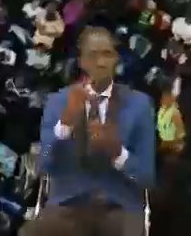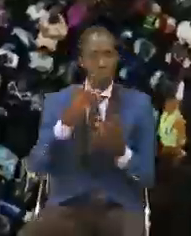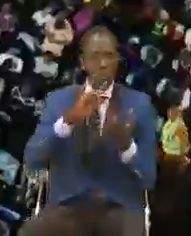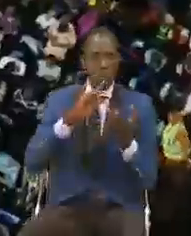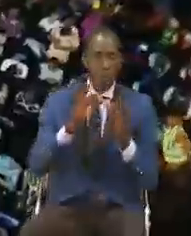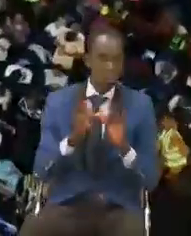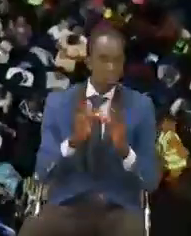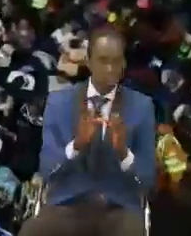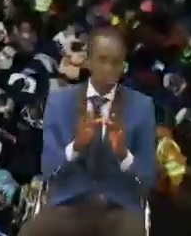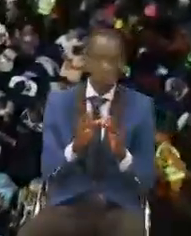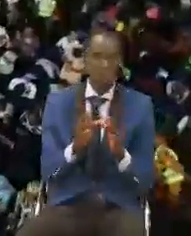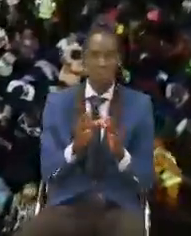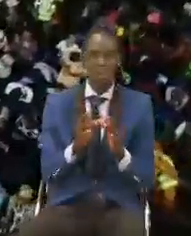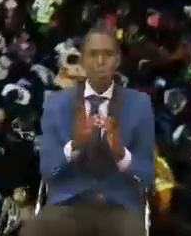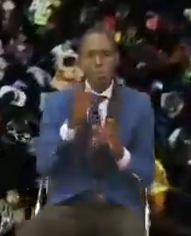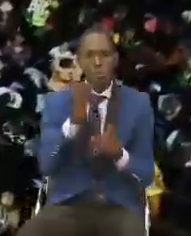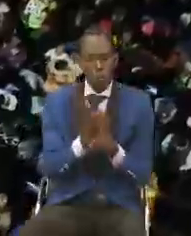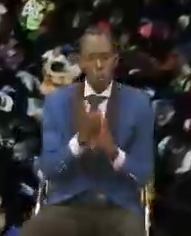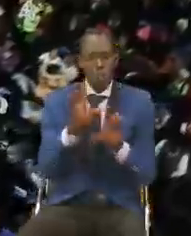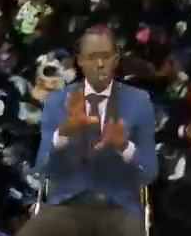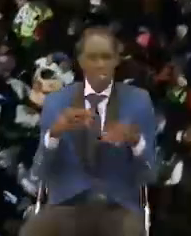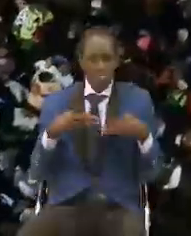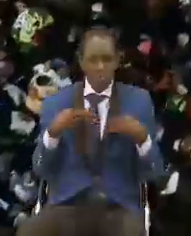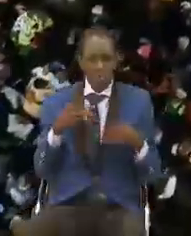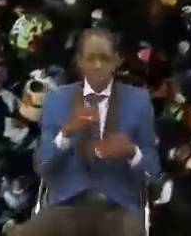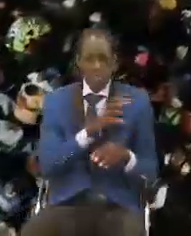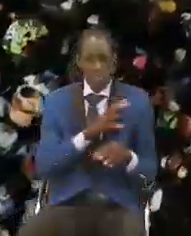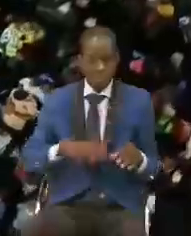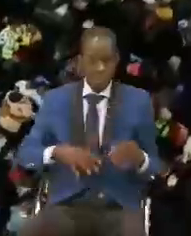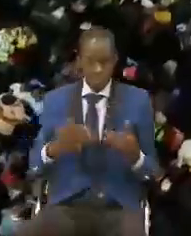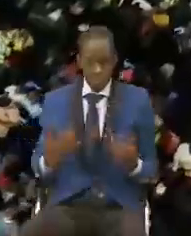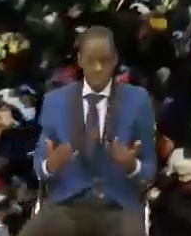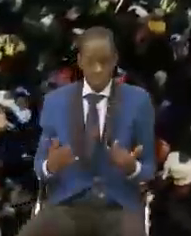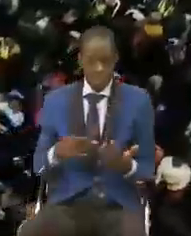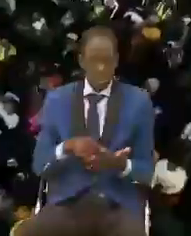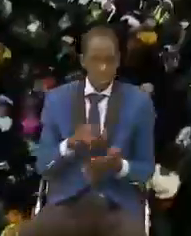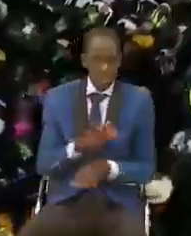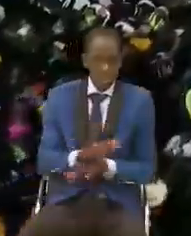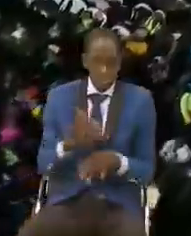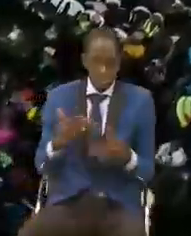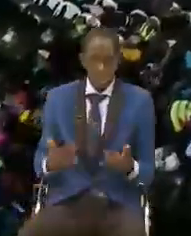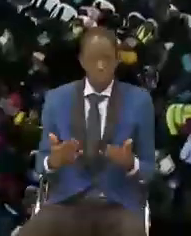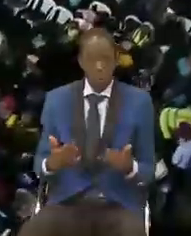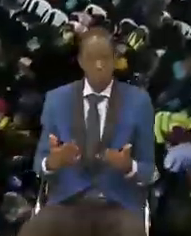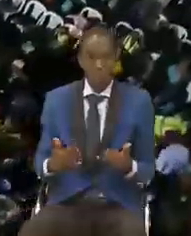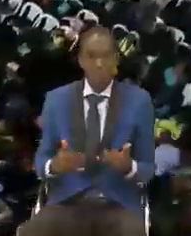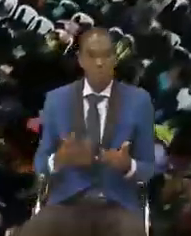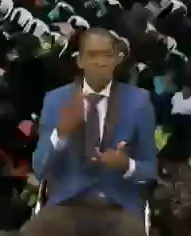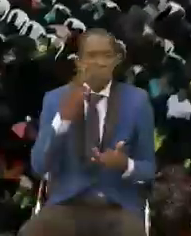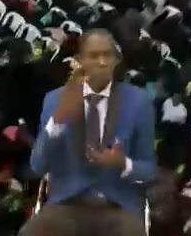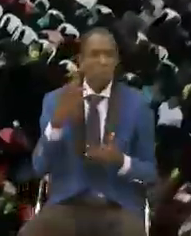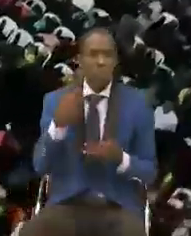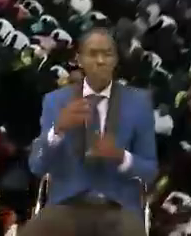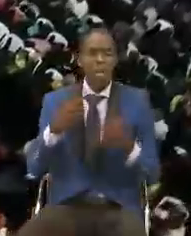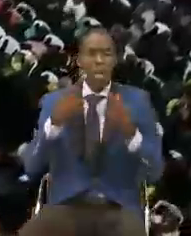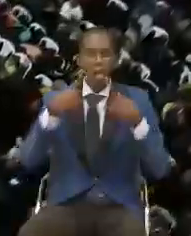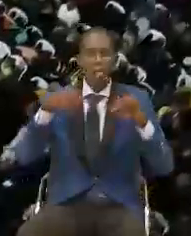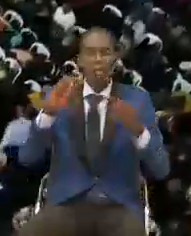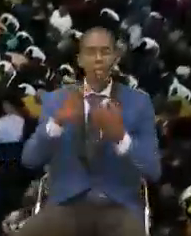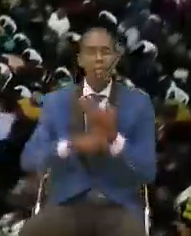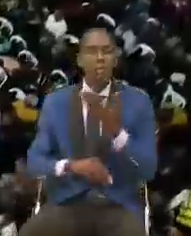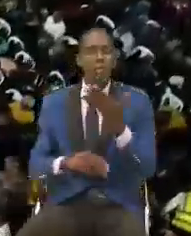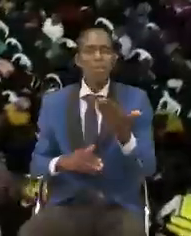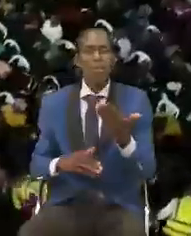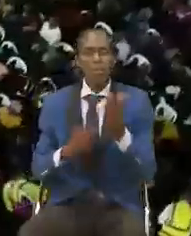those watching us online you just gave your life to the lord jesus christ now this evening visit